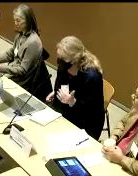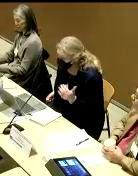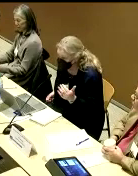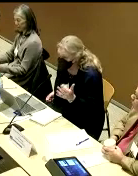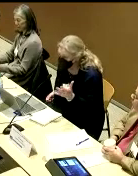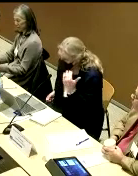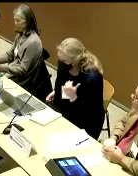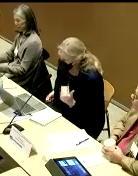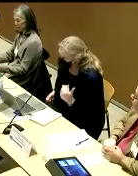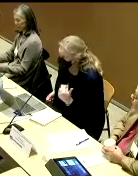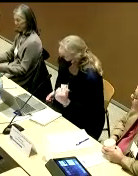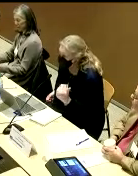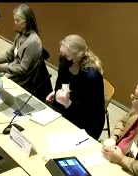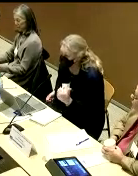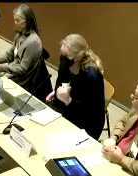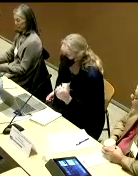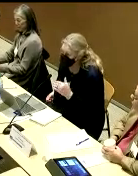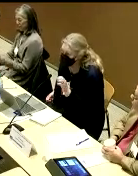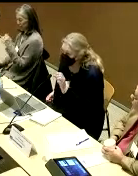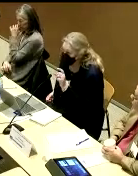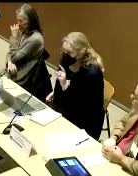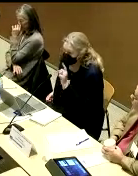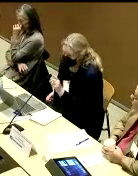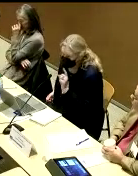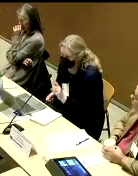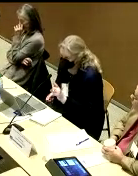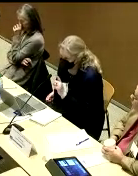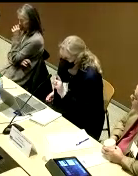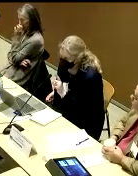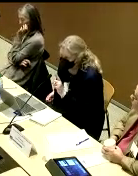maybe, in products coming off the shelf. So how do we do that?